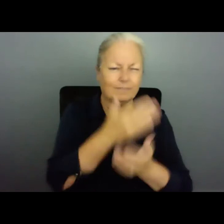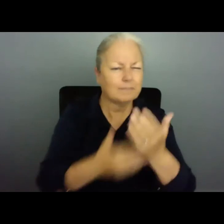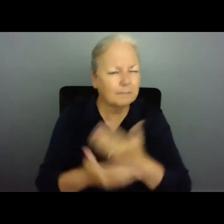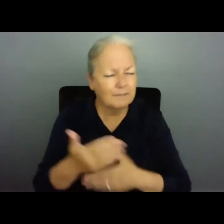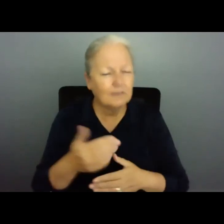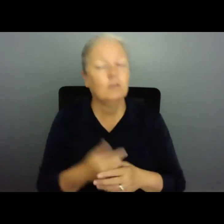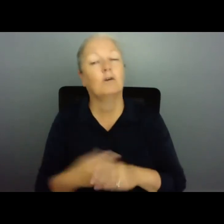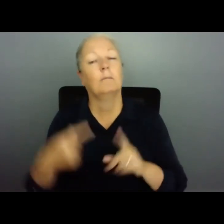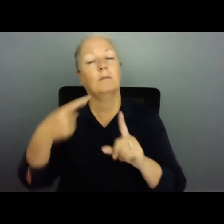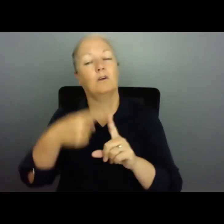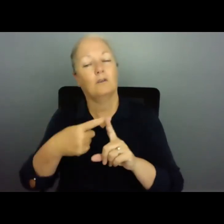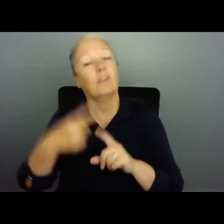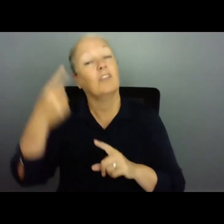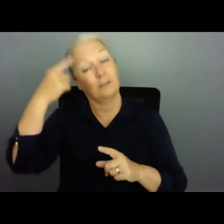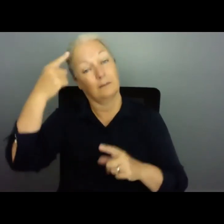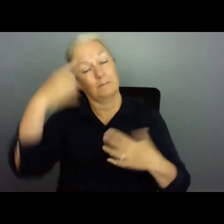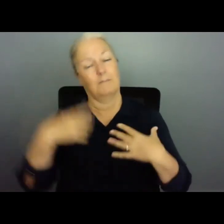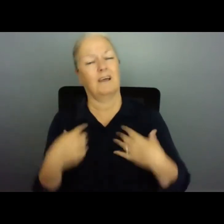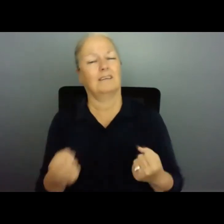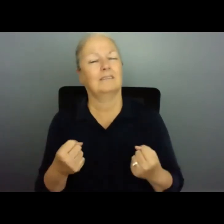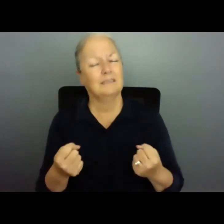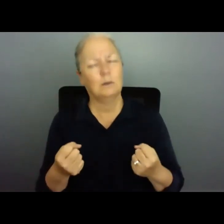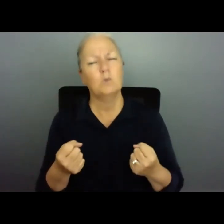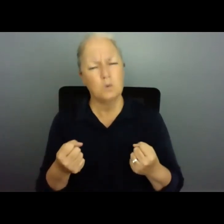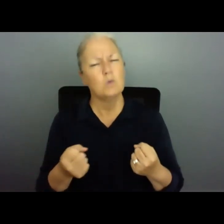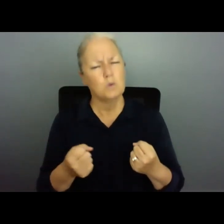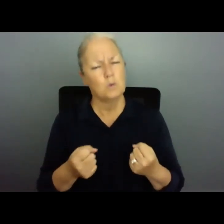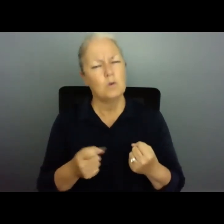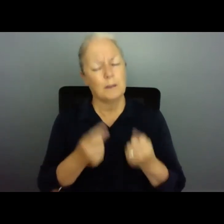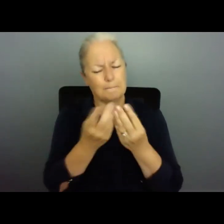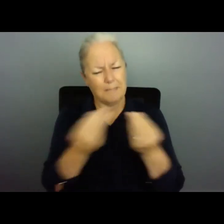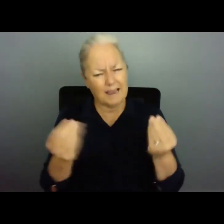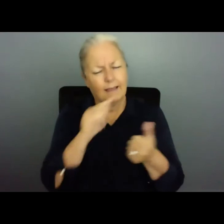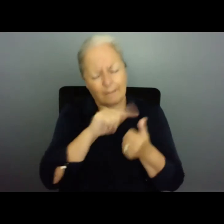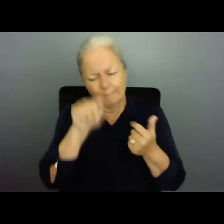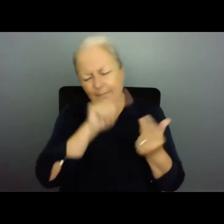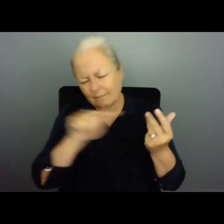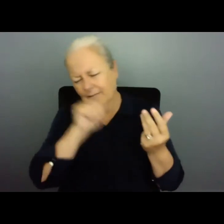about mental health so a lot of very important points uh to think about as as we think about